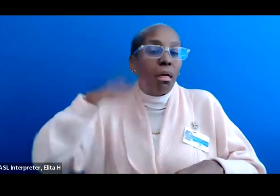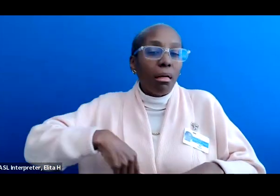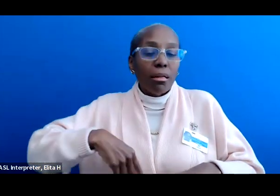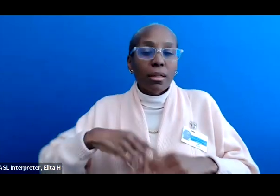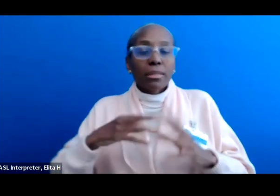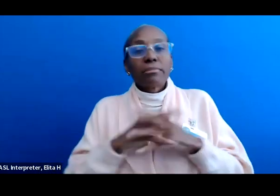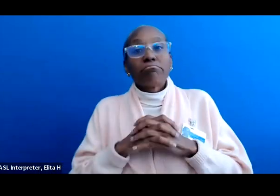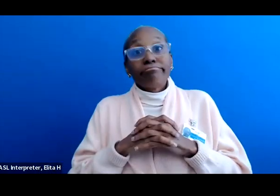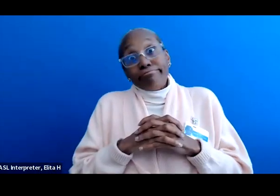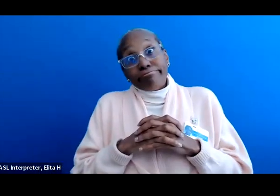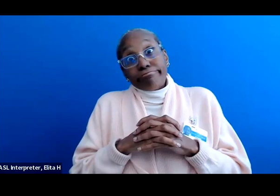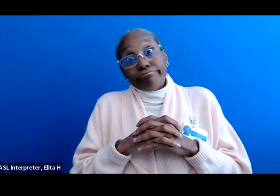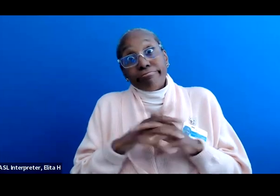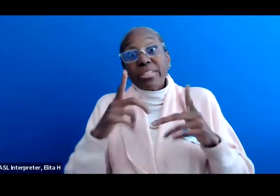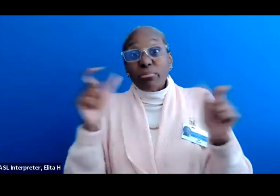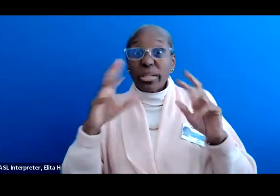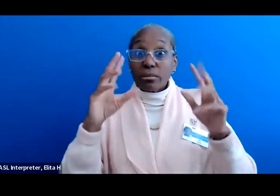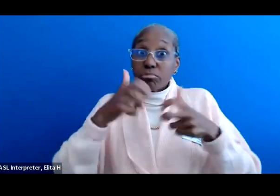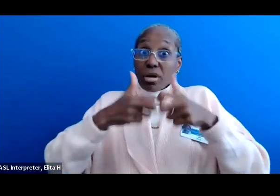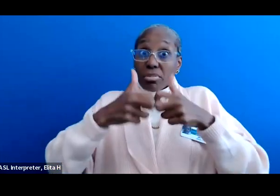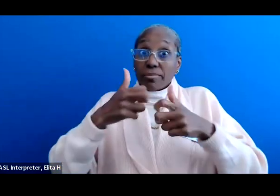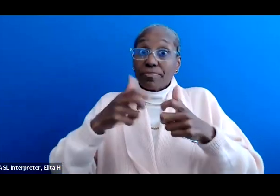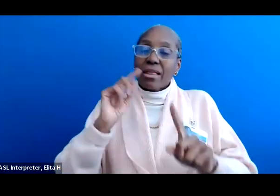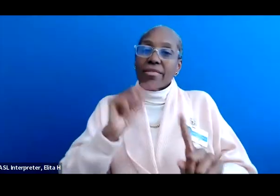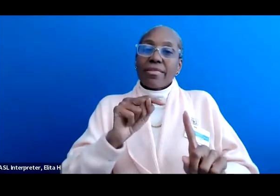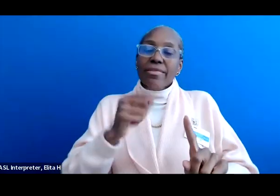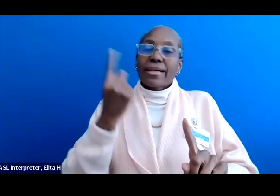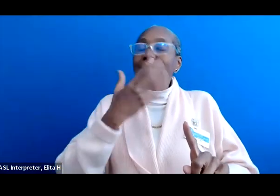Okay, that's a huge issue. That is probably one of the best things